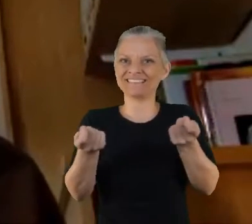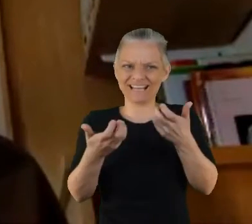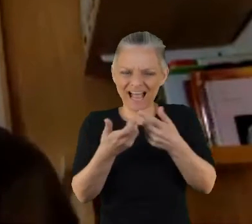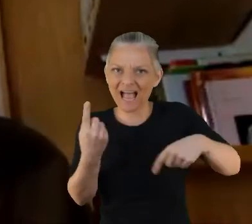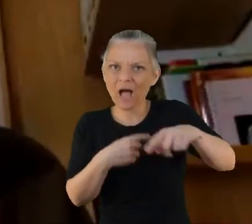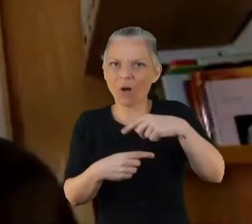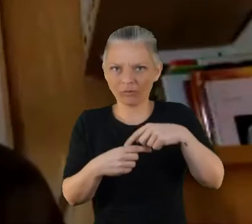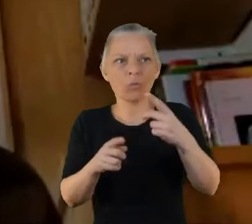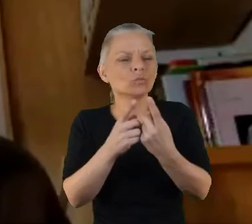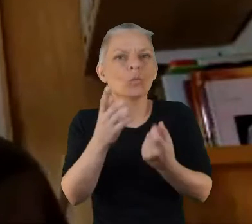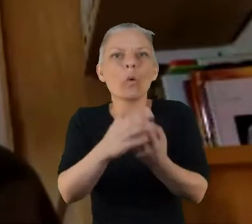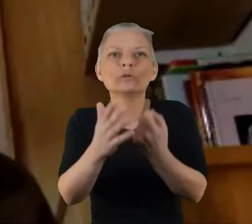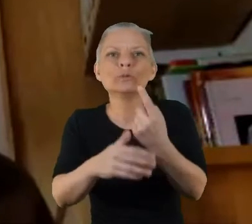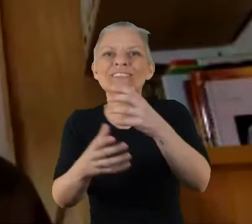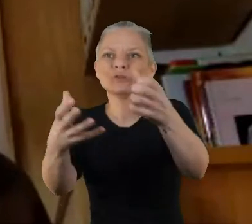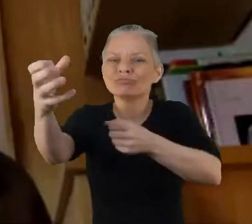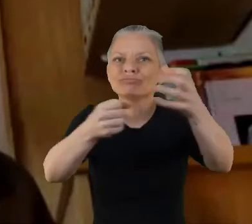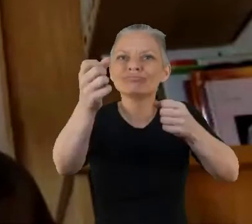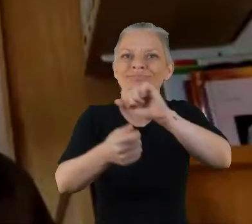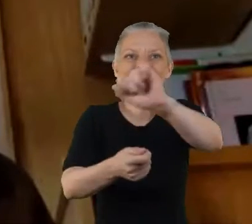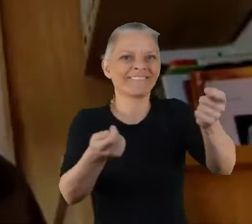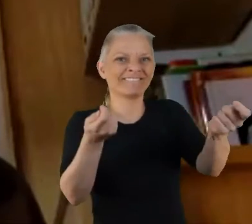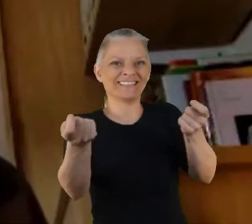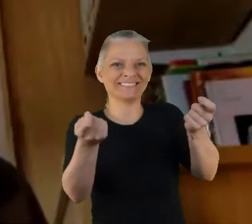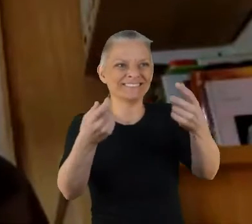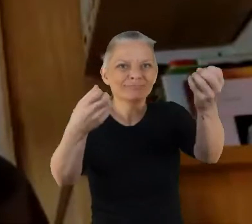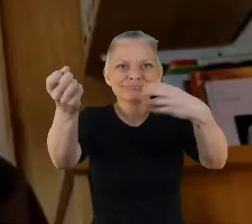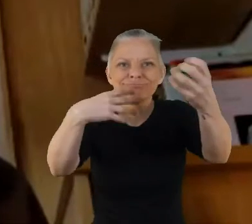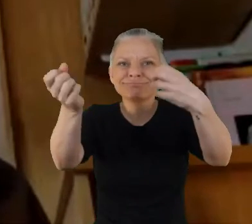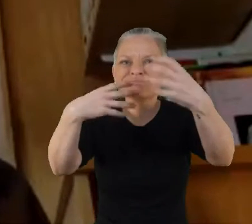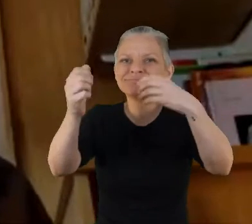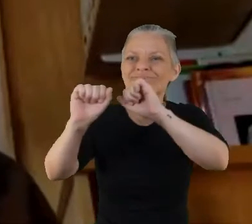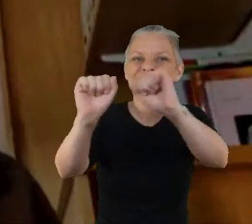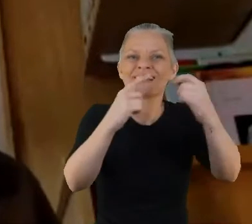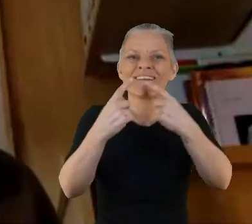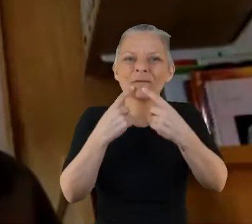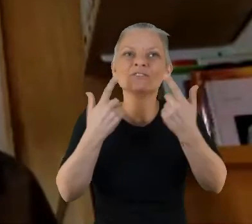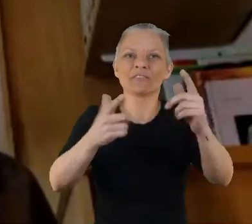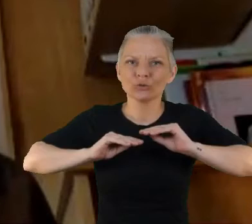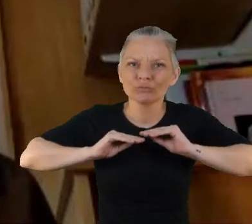starting to realise the power and how important lived experience is to people. And that yeah,